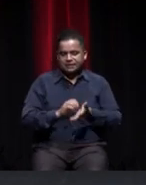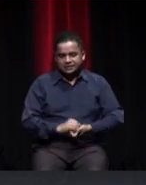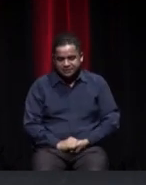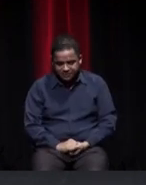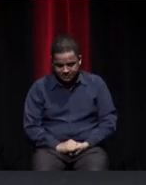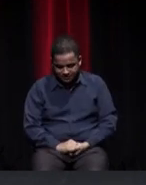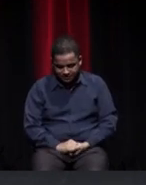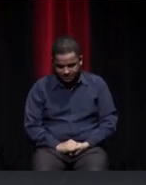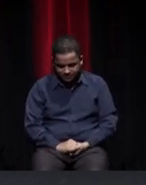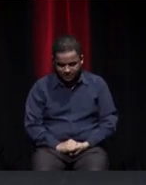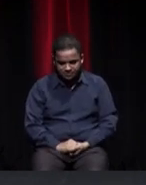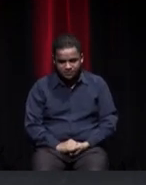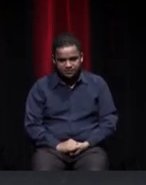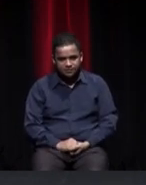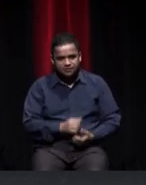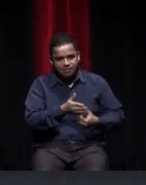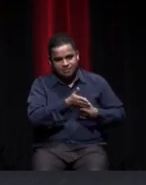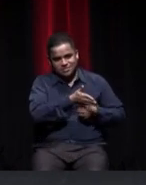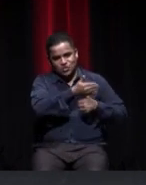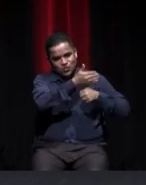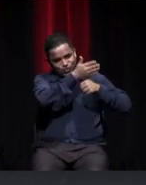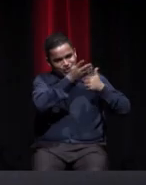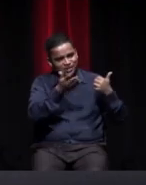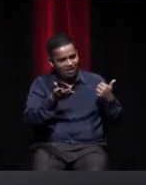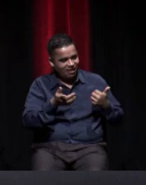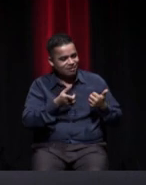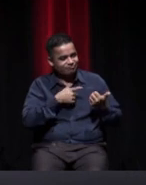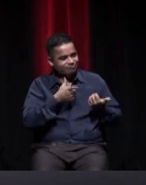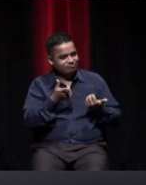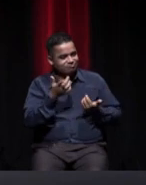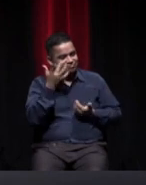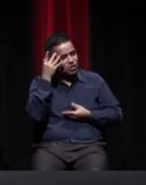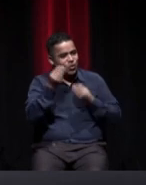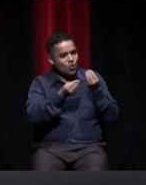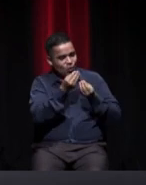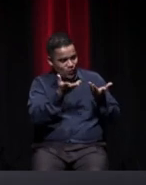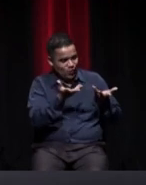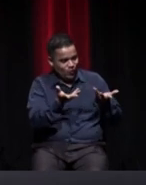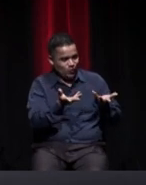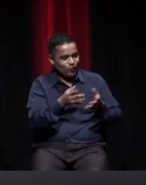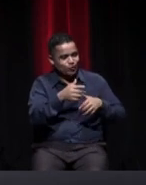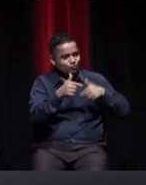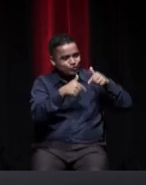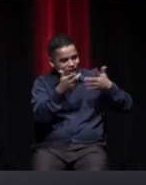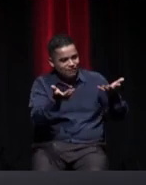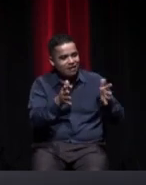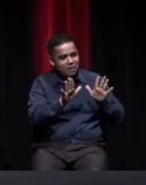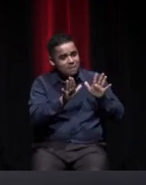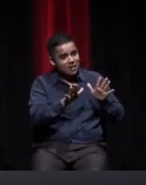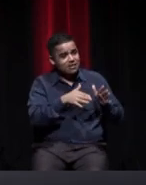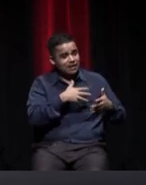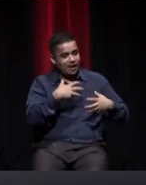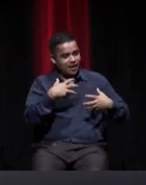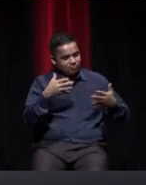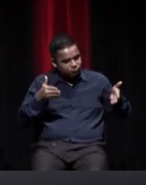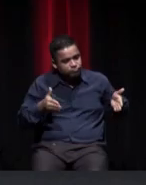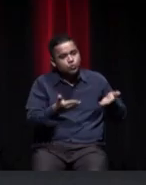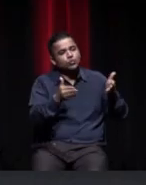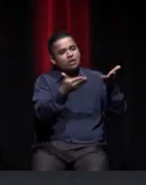The new technologies won't serve precisely for that. But he was an enthusiastic of one thing that interests me.